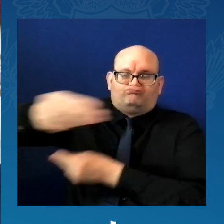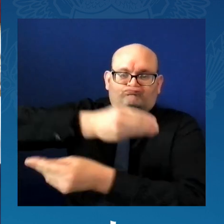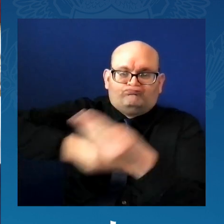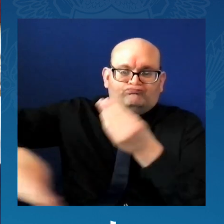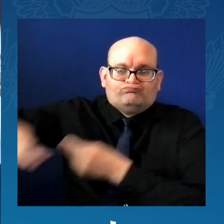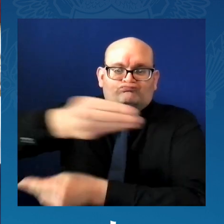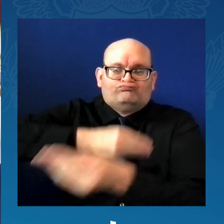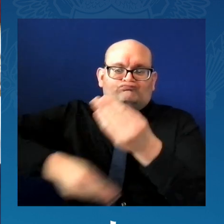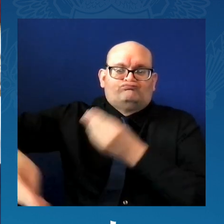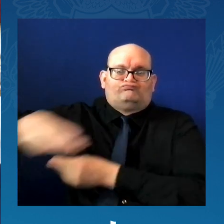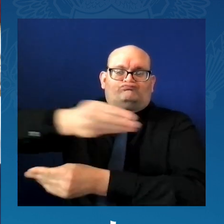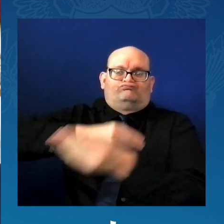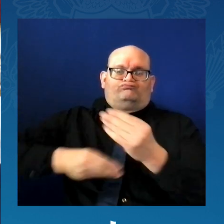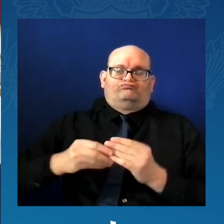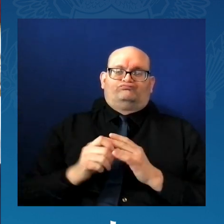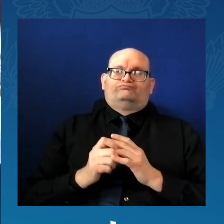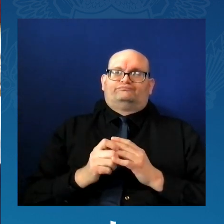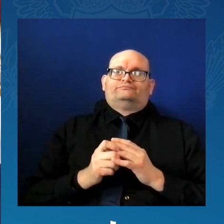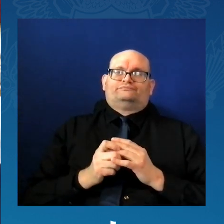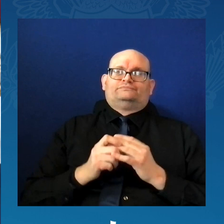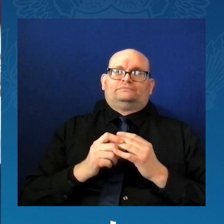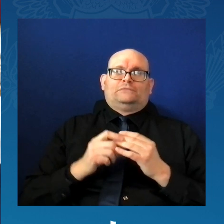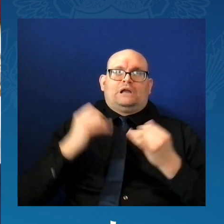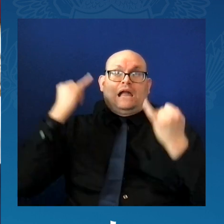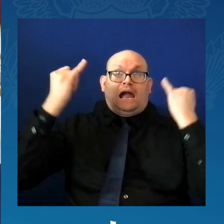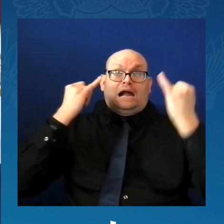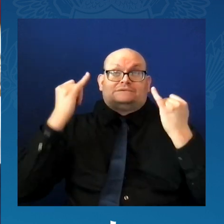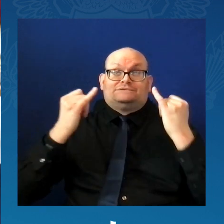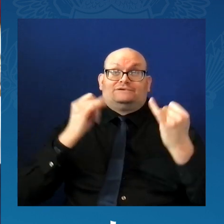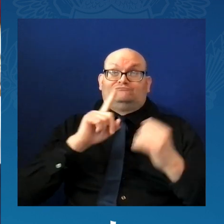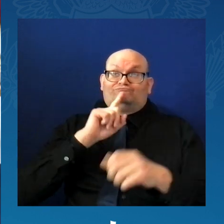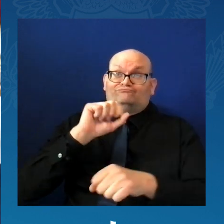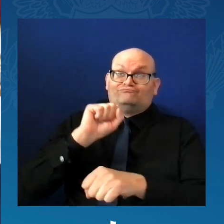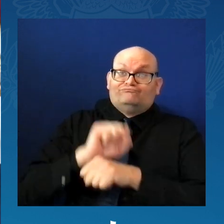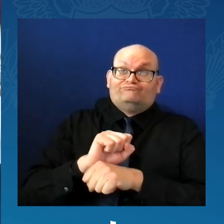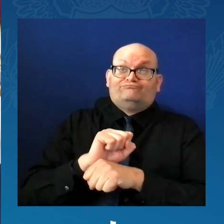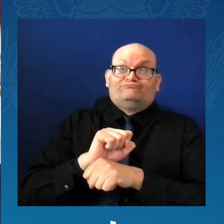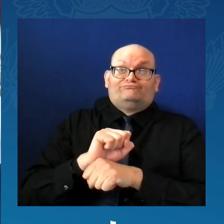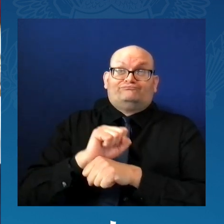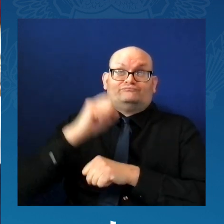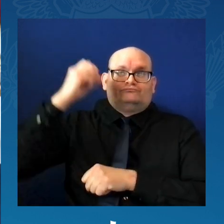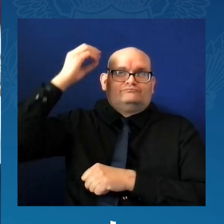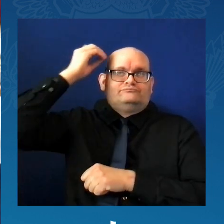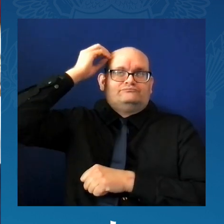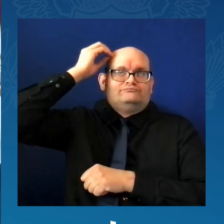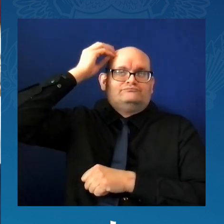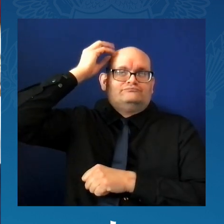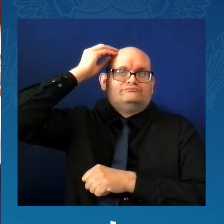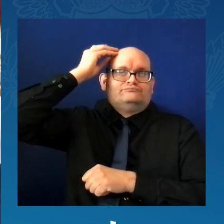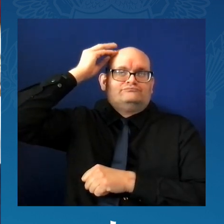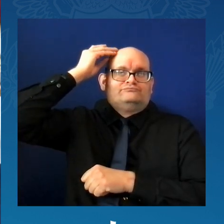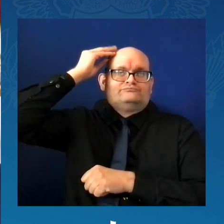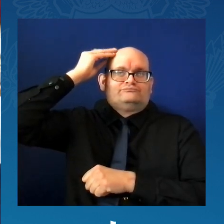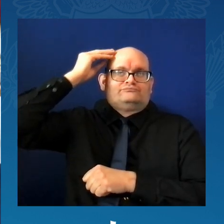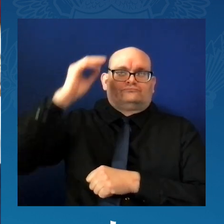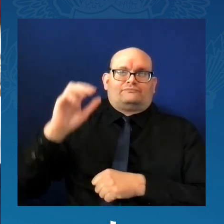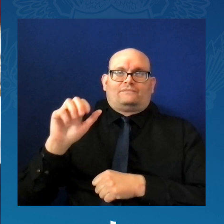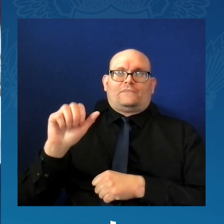it's really about intellectual property and in terms of information flow, it's much about cybersecurity,